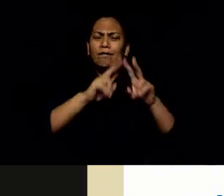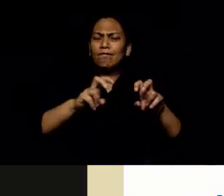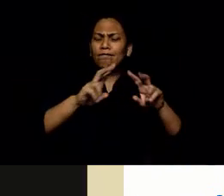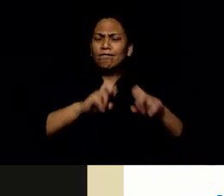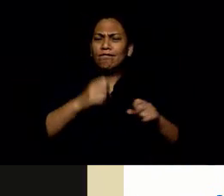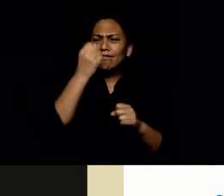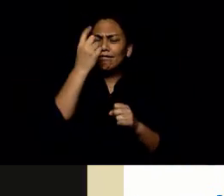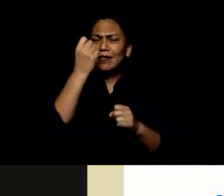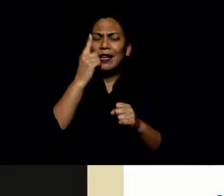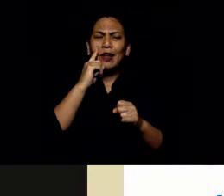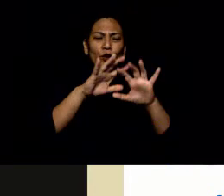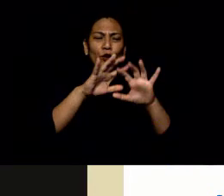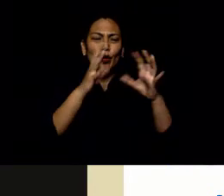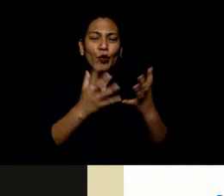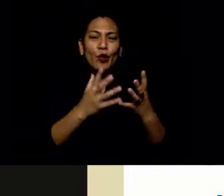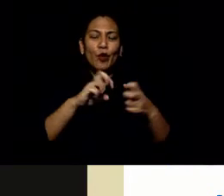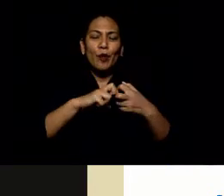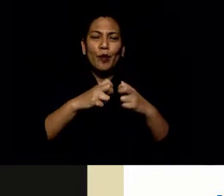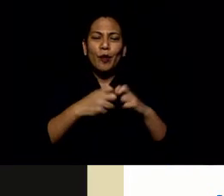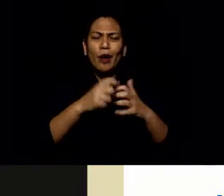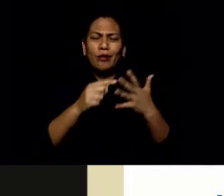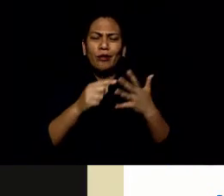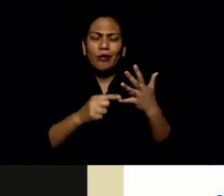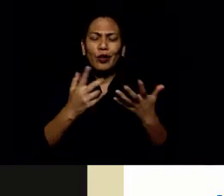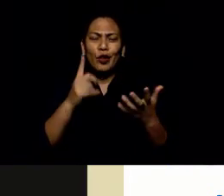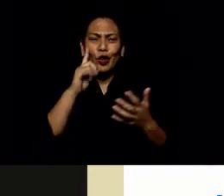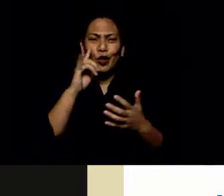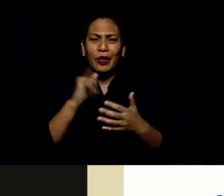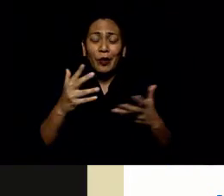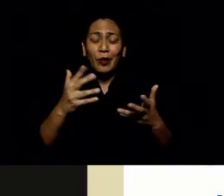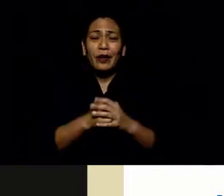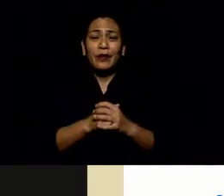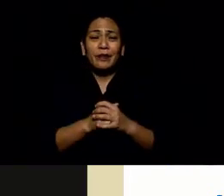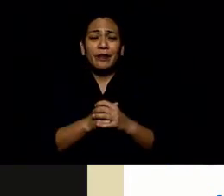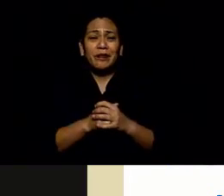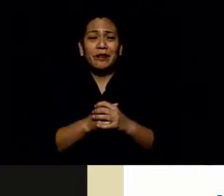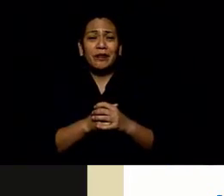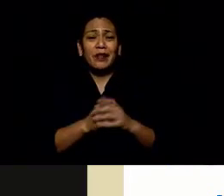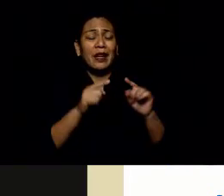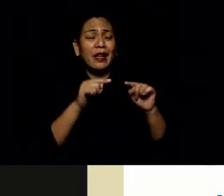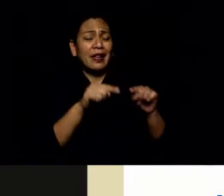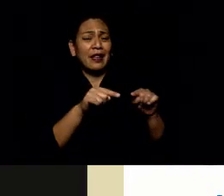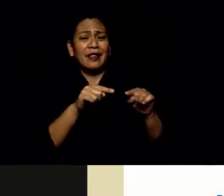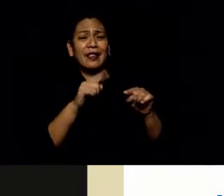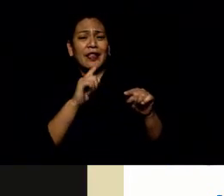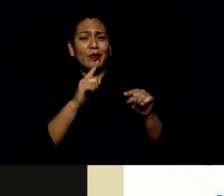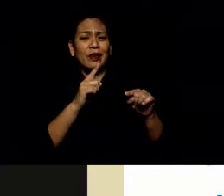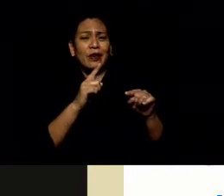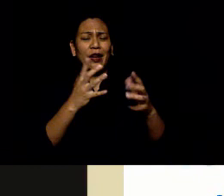And, uh, so they, they were seeking a team that would, uh, help them be able to understand that.